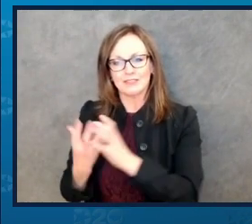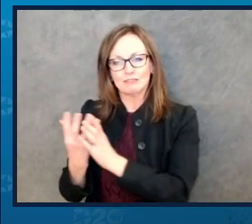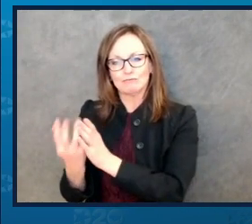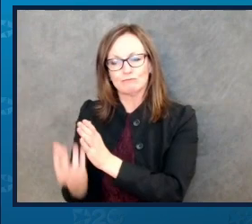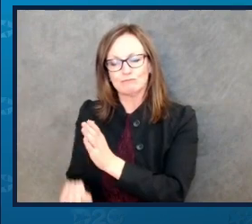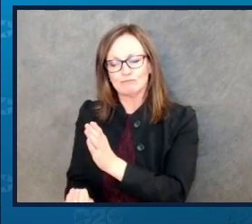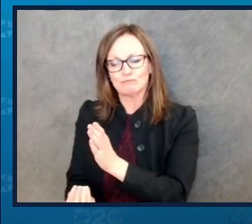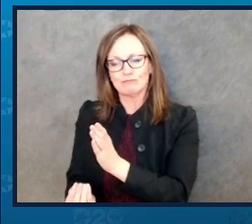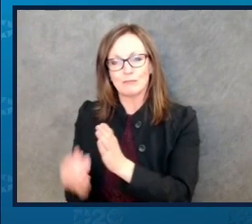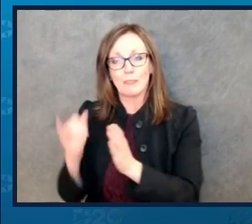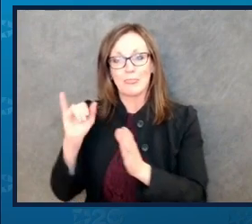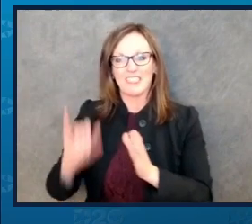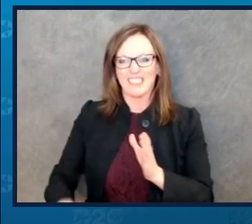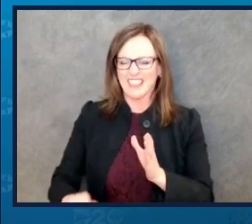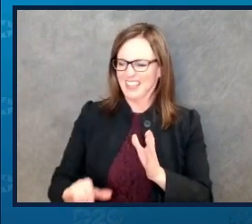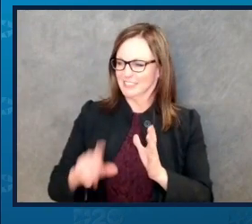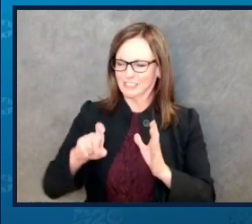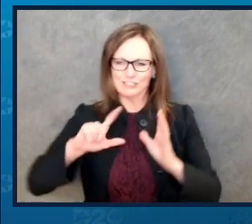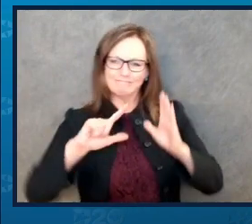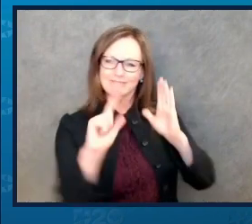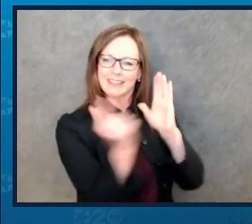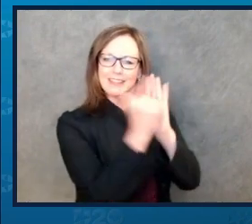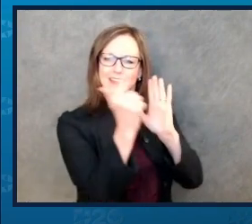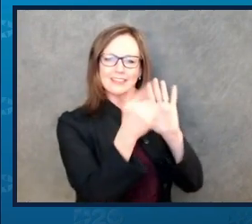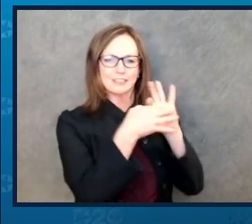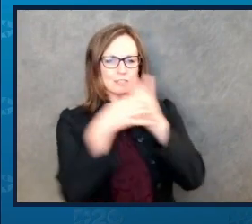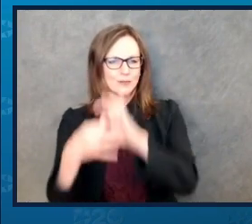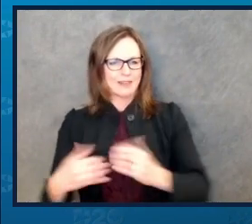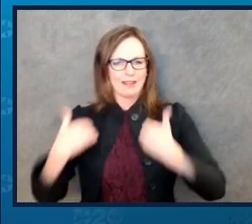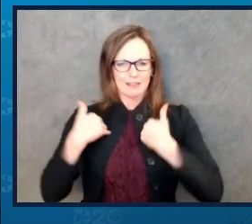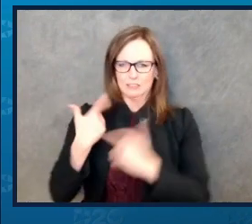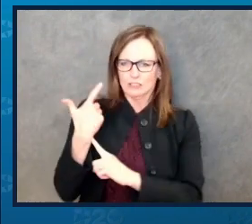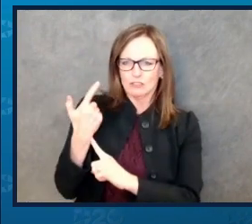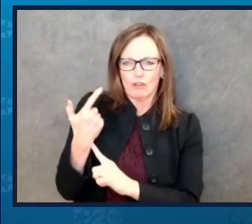CRIMINALS, JOE BIDEN HAS TAKEN